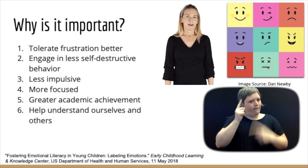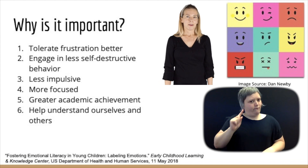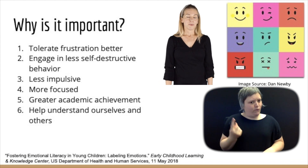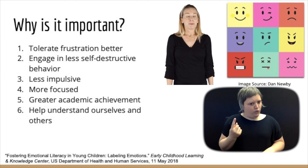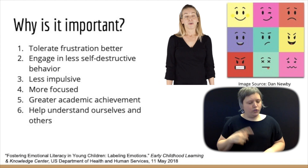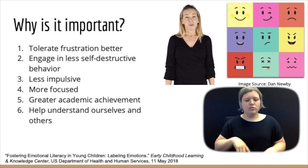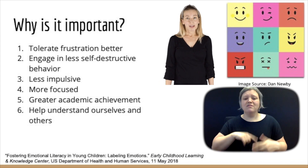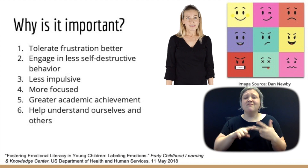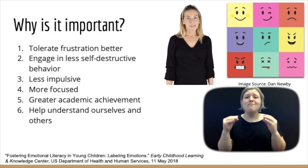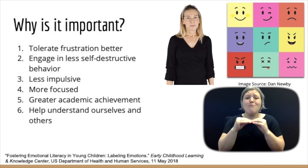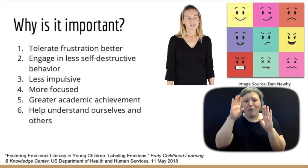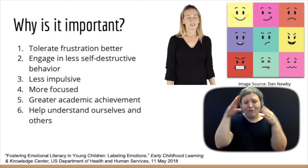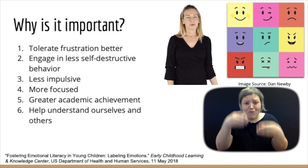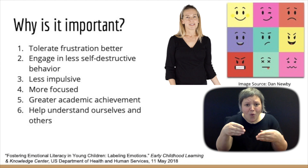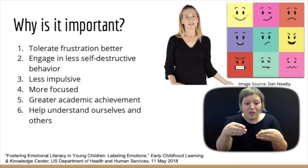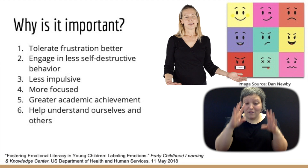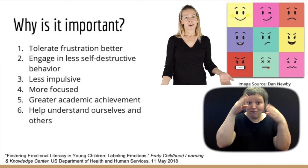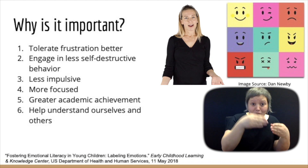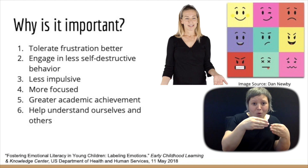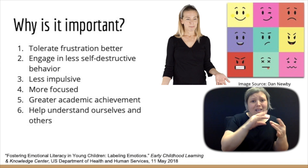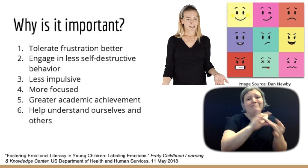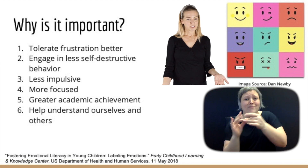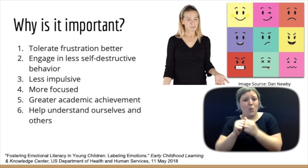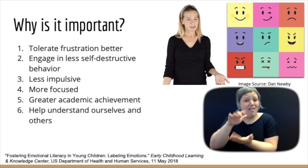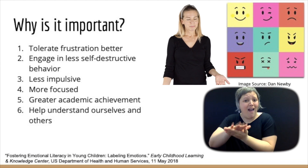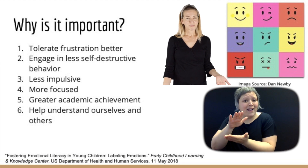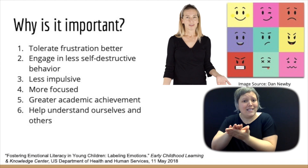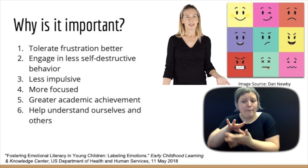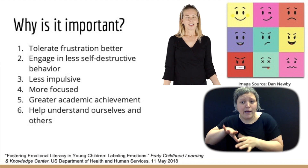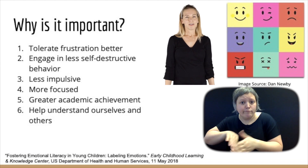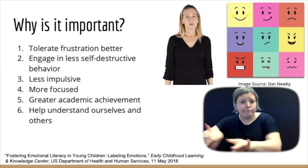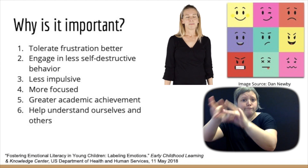You'll be more focused, which of course, links to better academic achievement and also helps